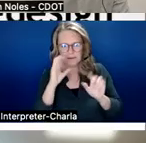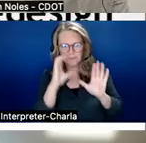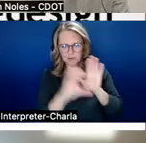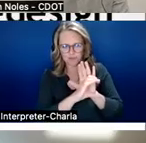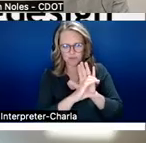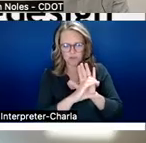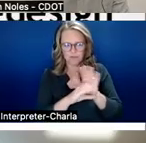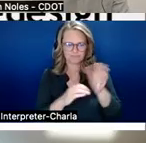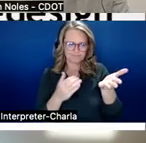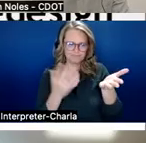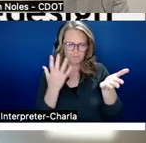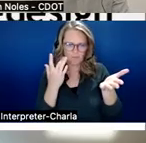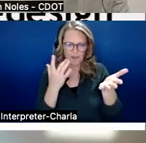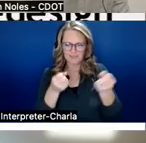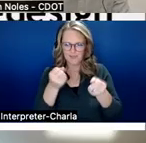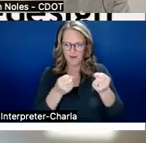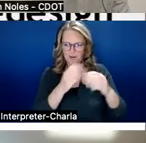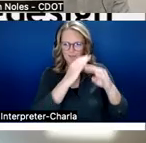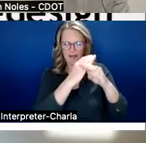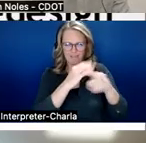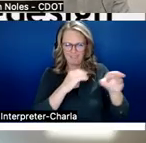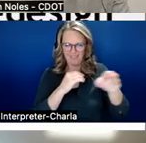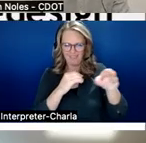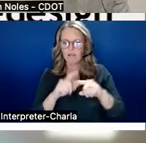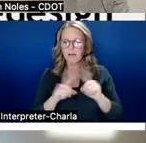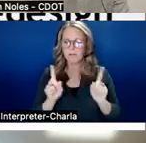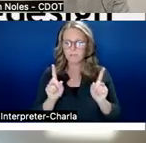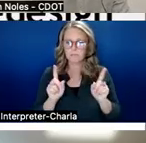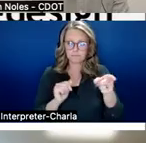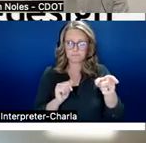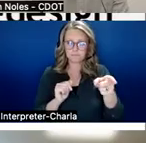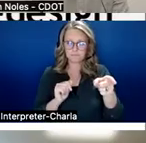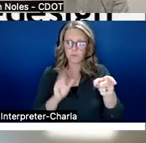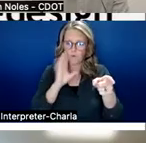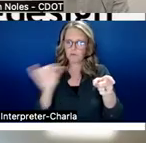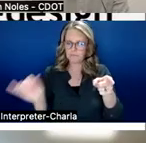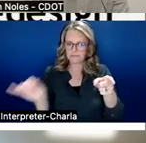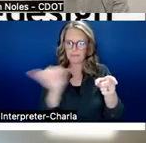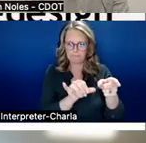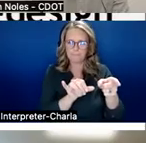just 'cause there's some cars in the way, but there will be a lane just like this going southbound